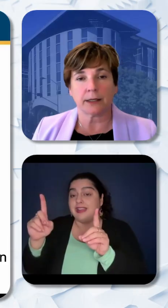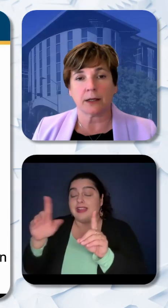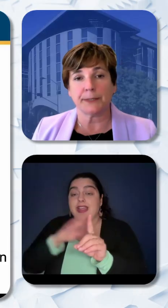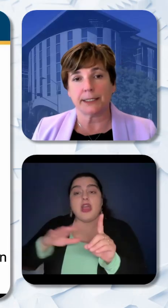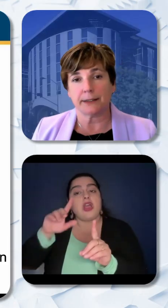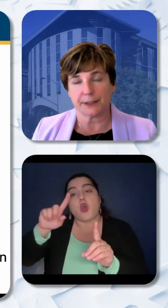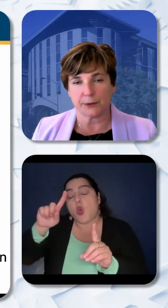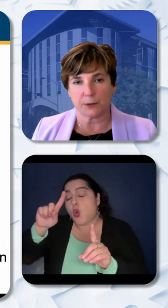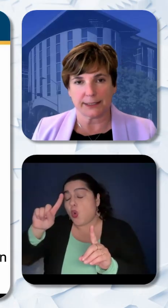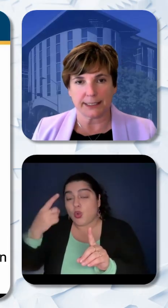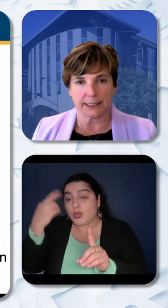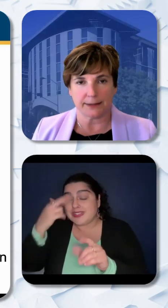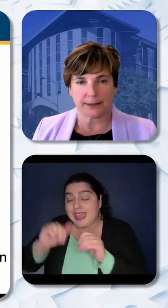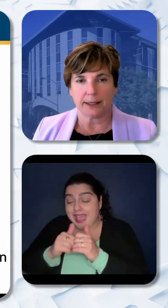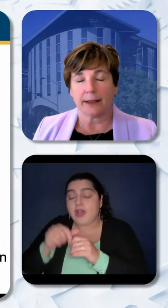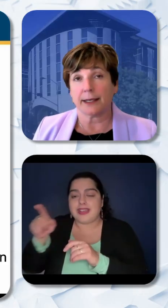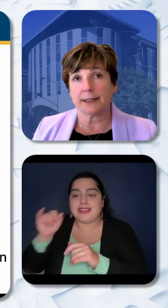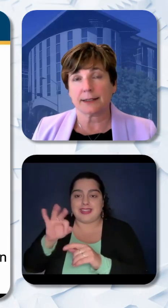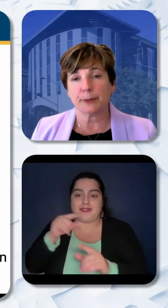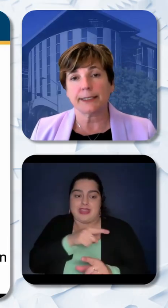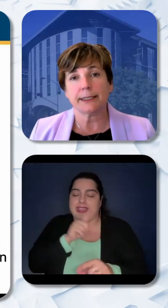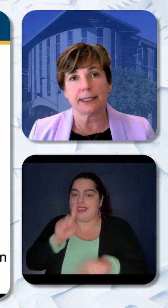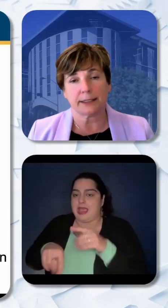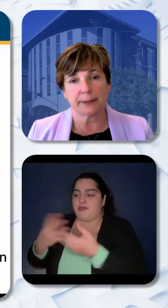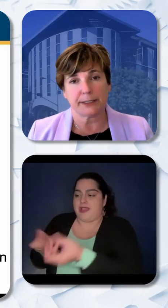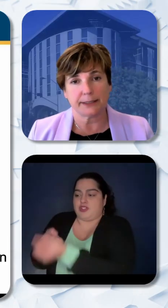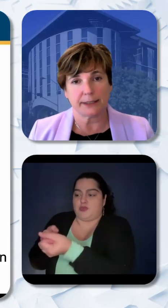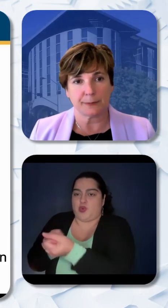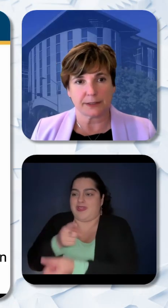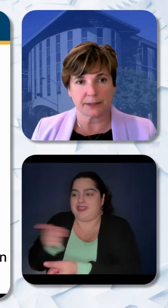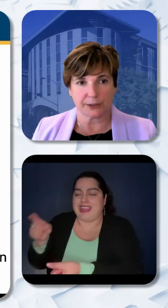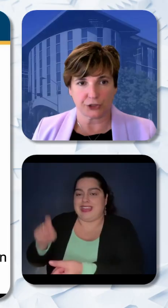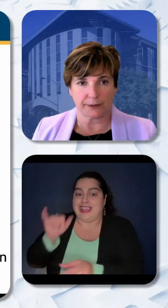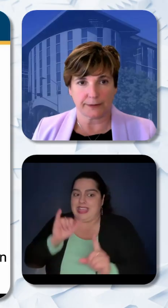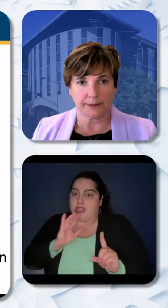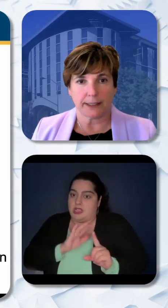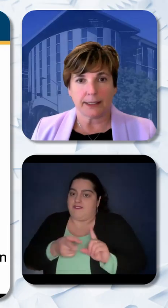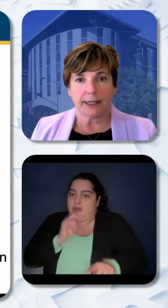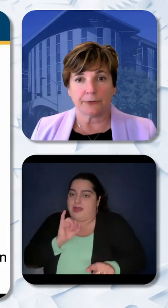cannot meet the student's needs. That is completely the IEP team's decision.